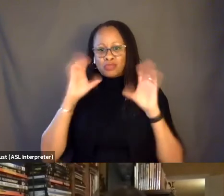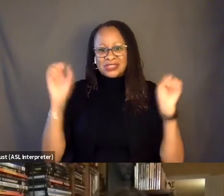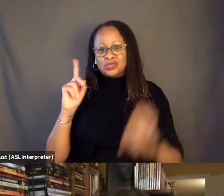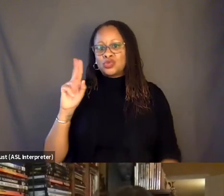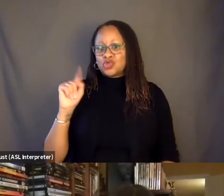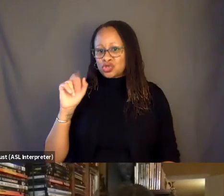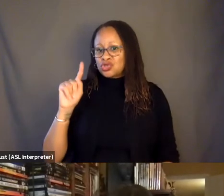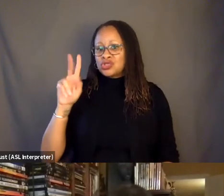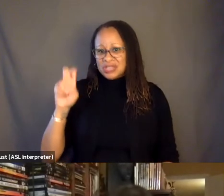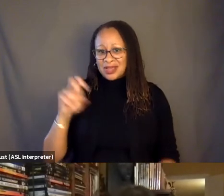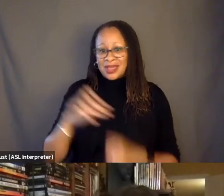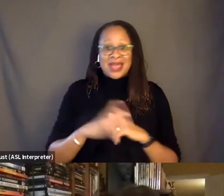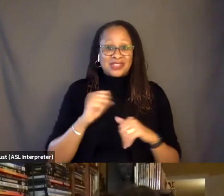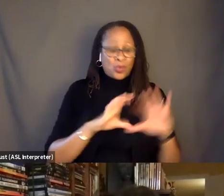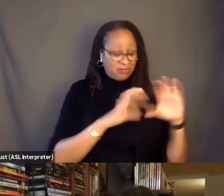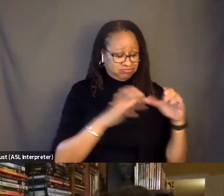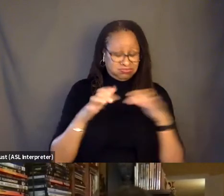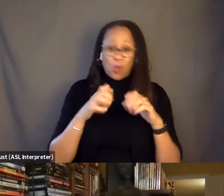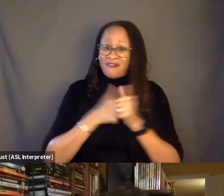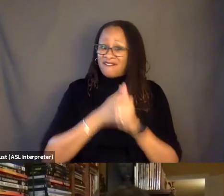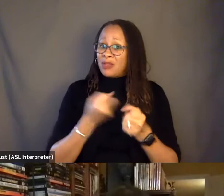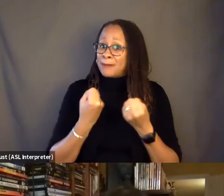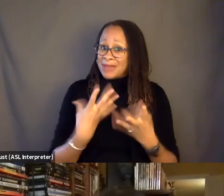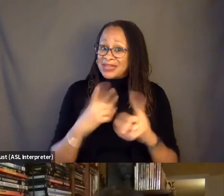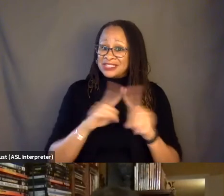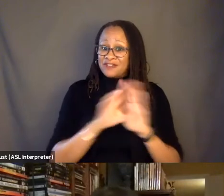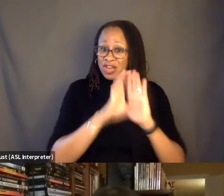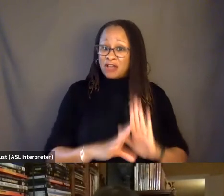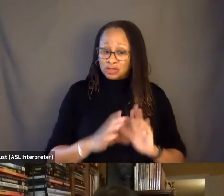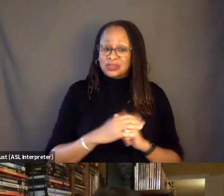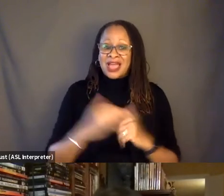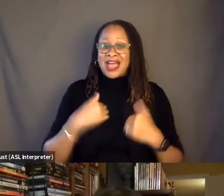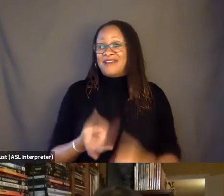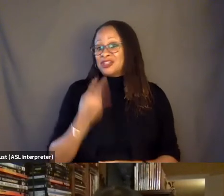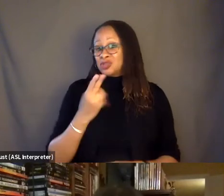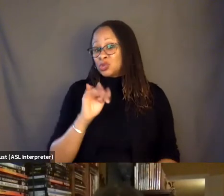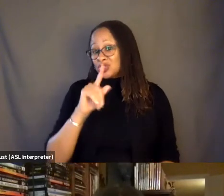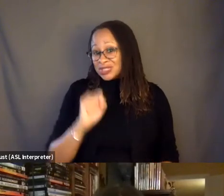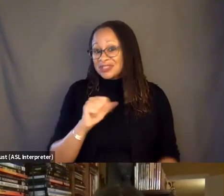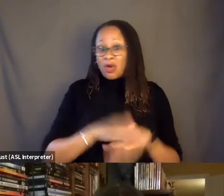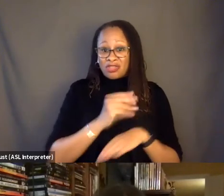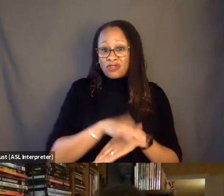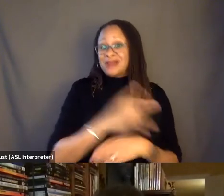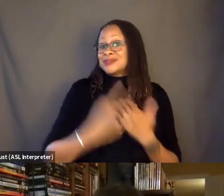where we were following so many different characters. I had like two units on the ground, sometimes three. And it was difficult,